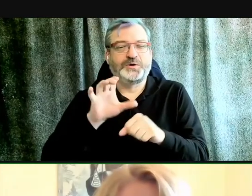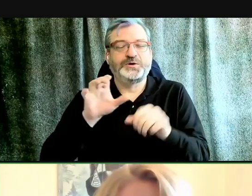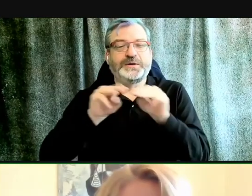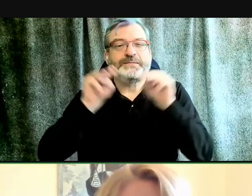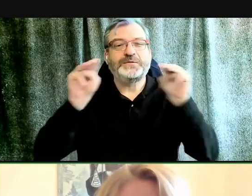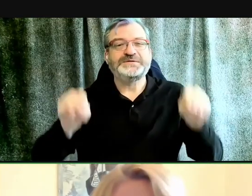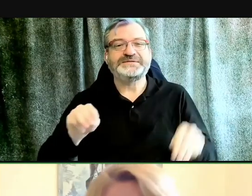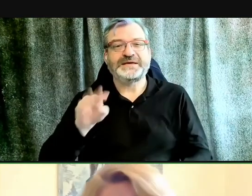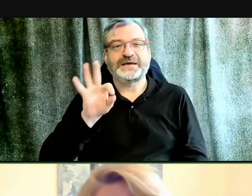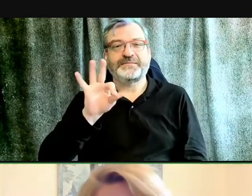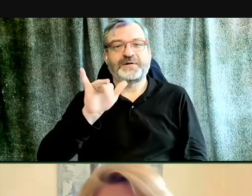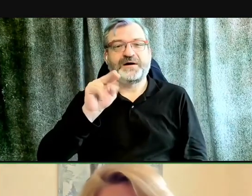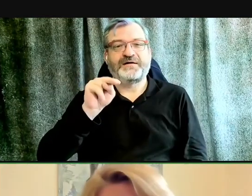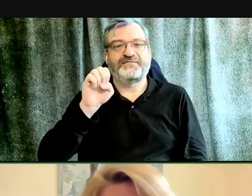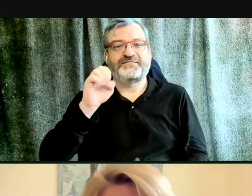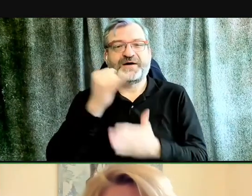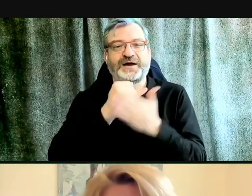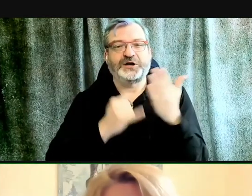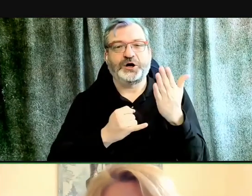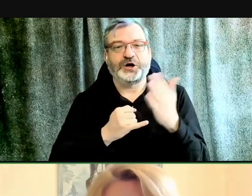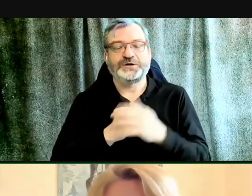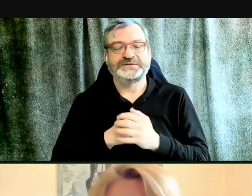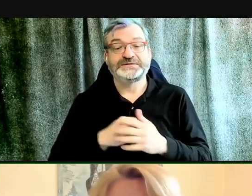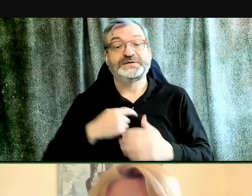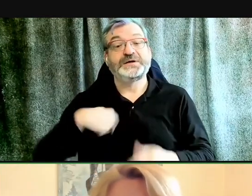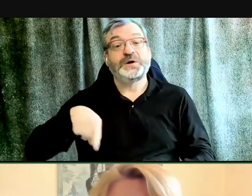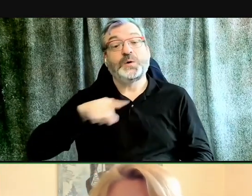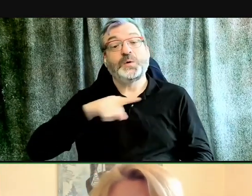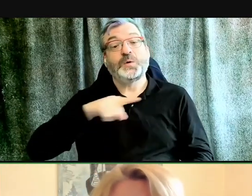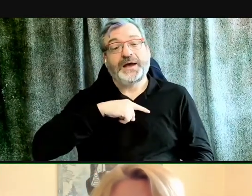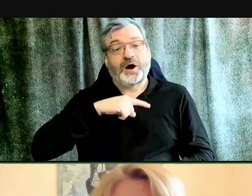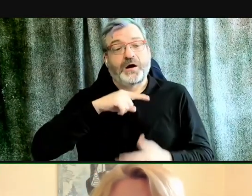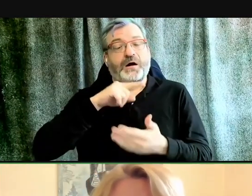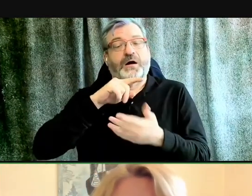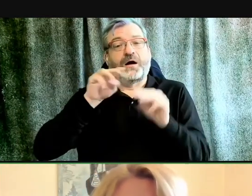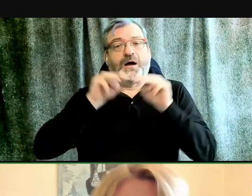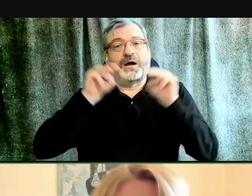We are in an encyclopedic Museum which allows us to tell many,